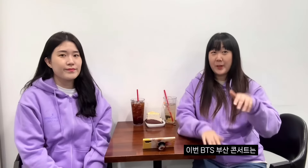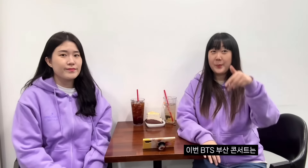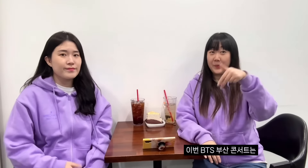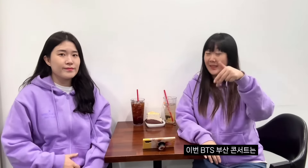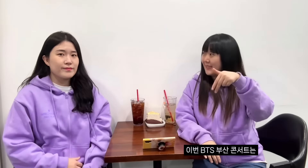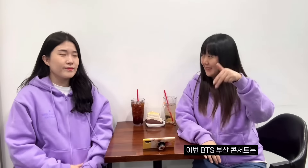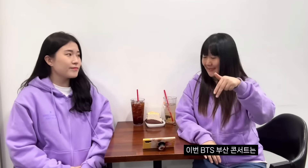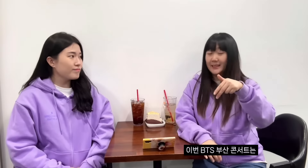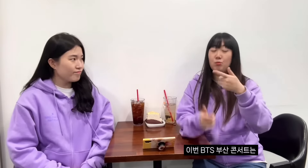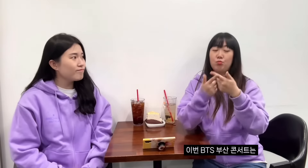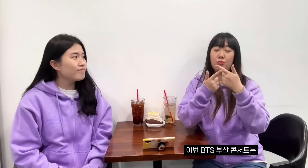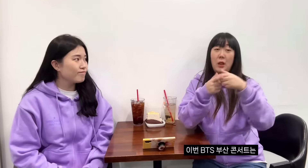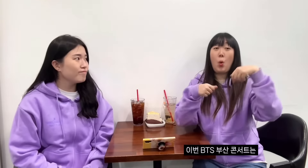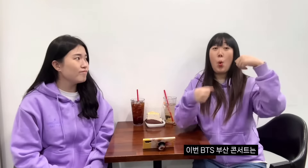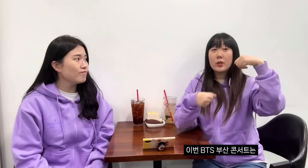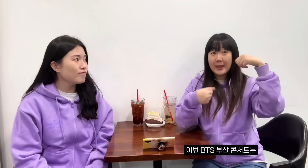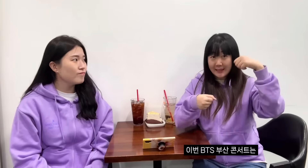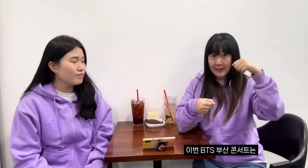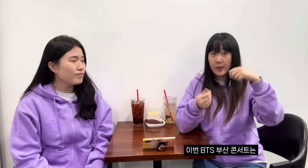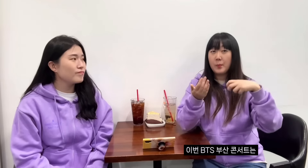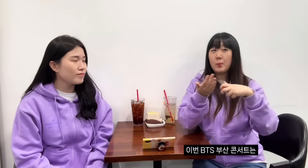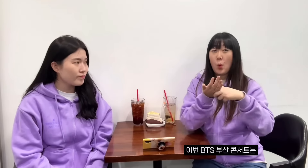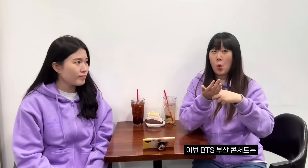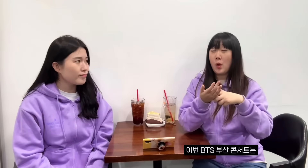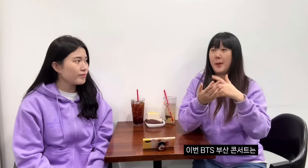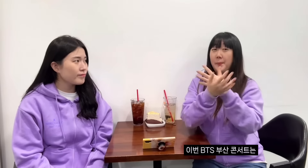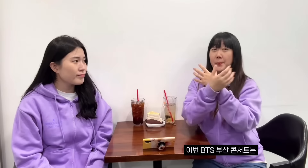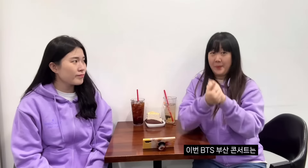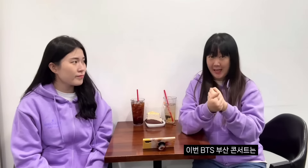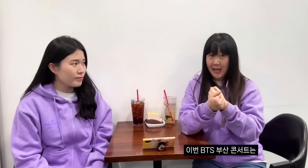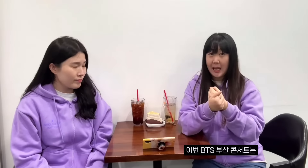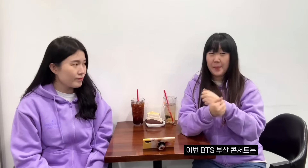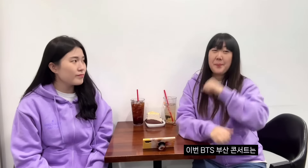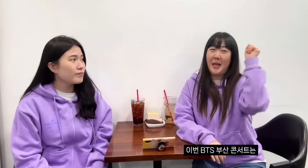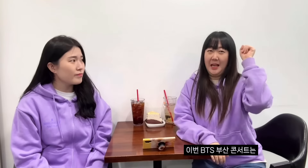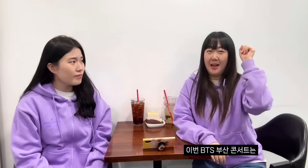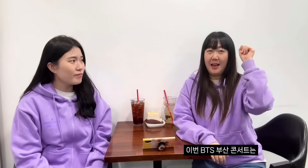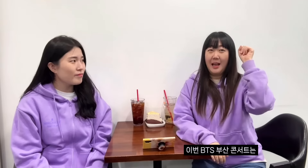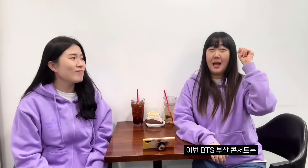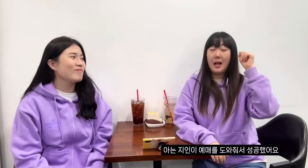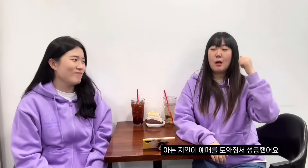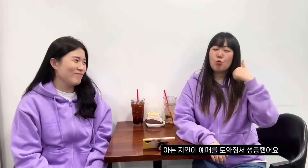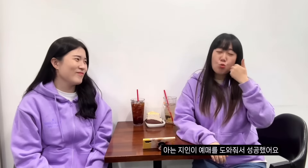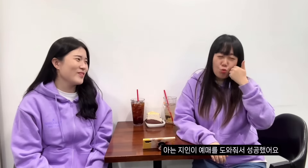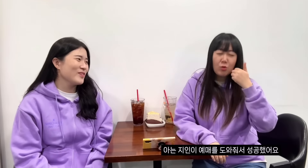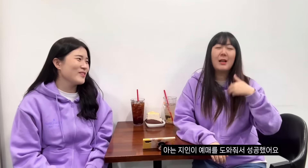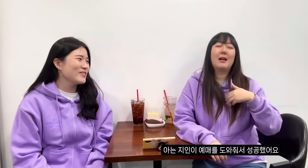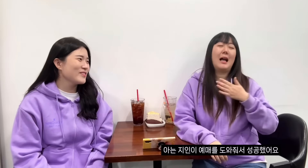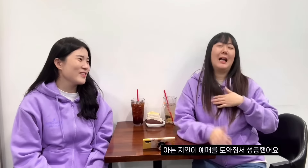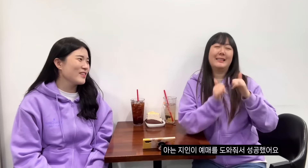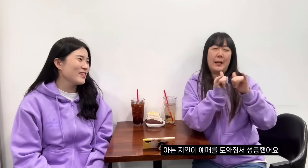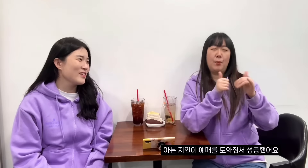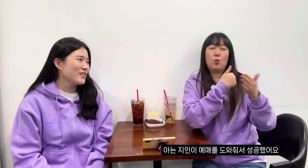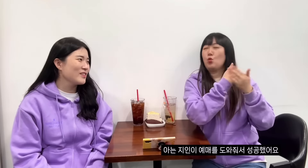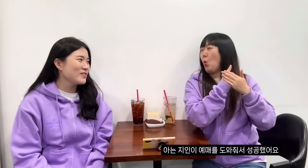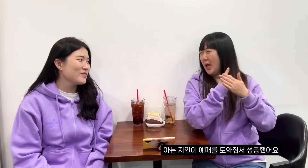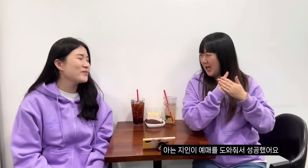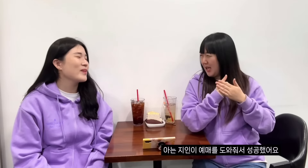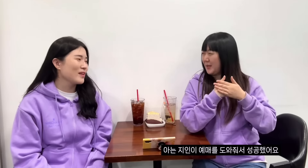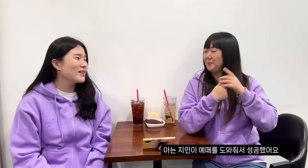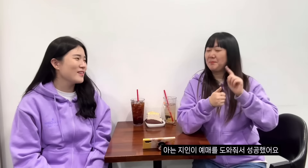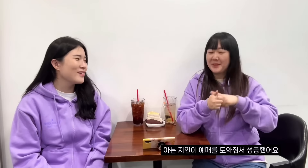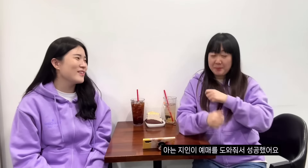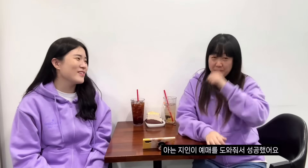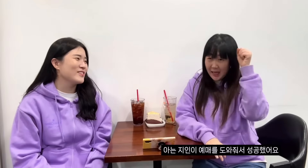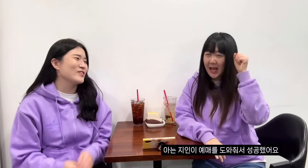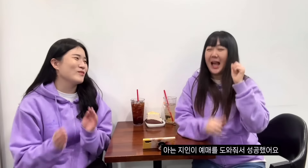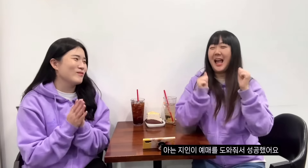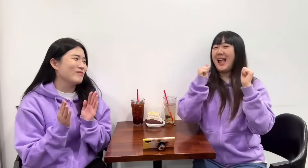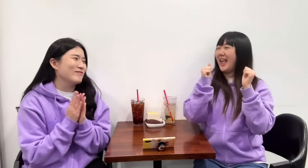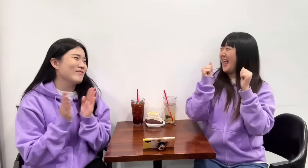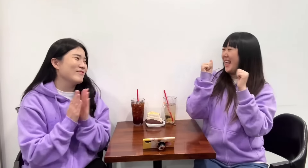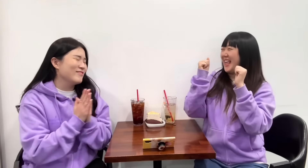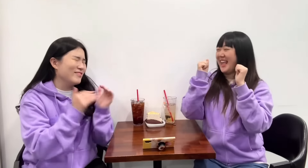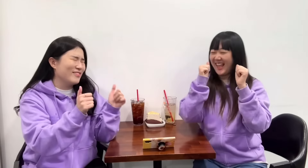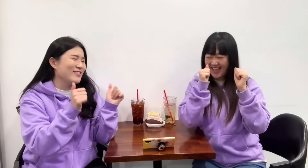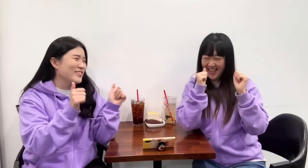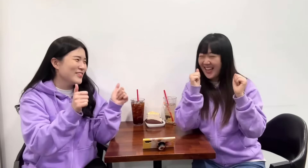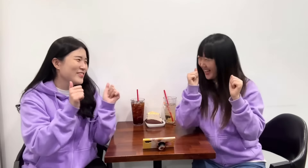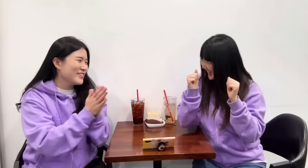This BTS Busan concert was a success because a friend helped me with the reservation.